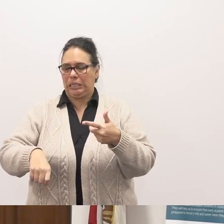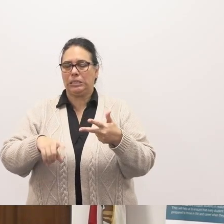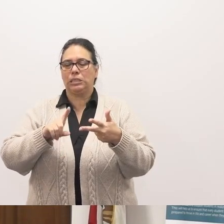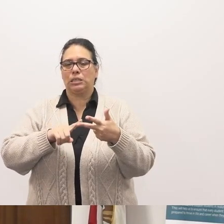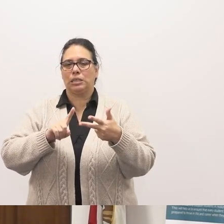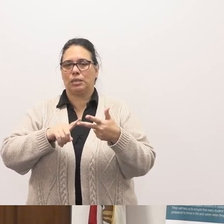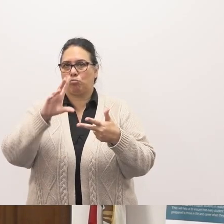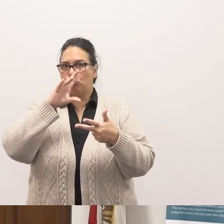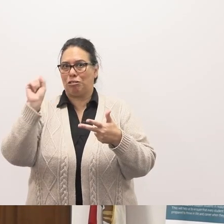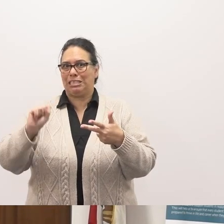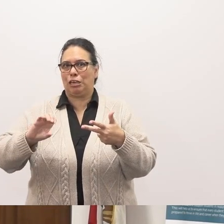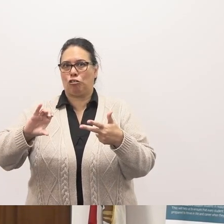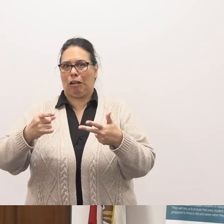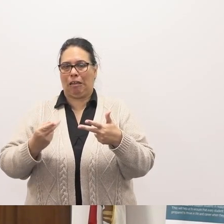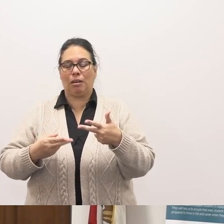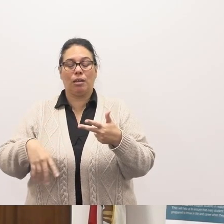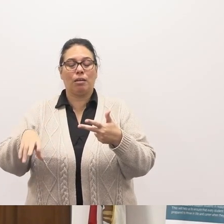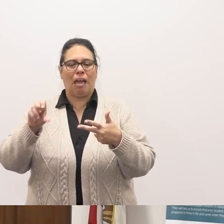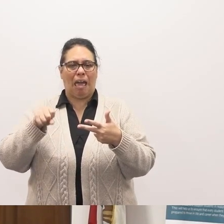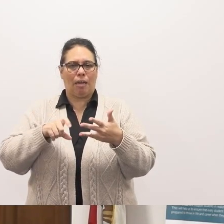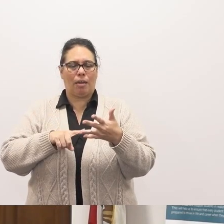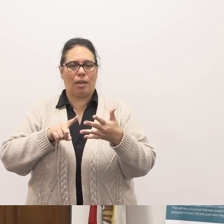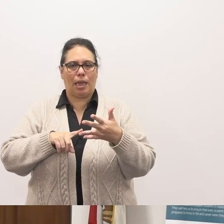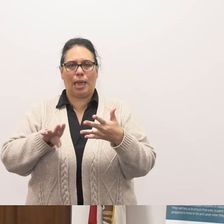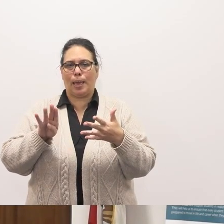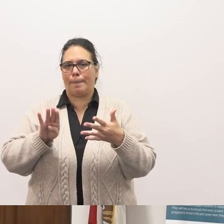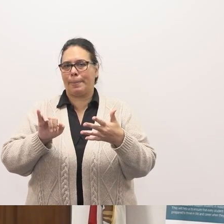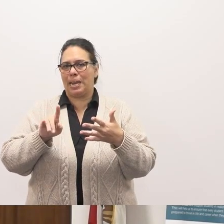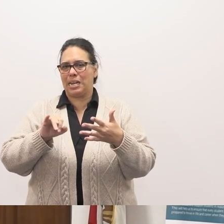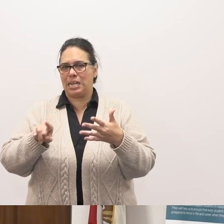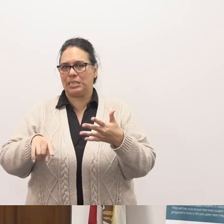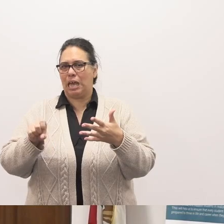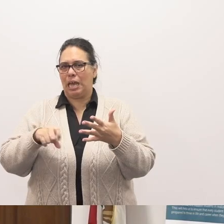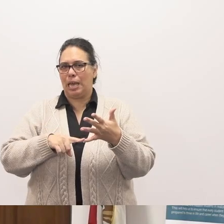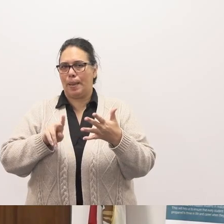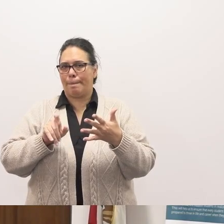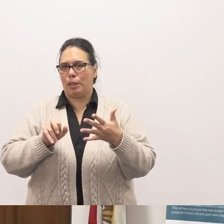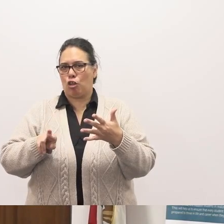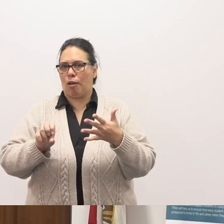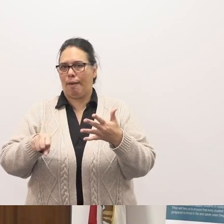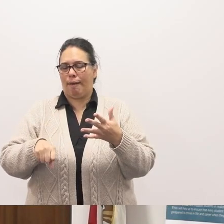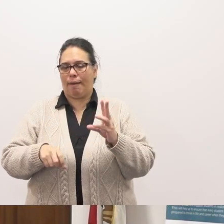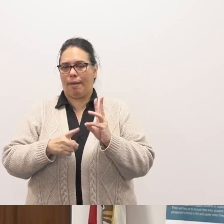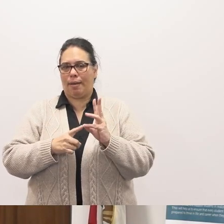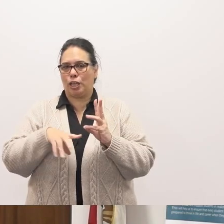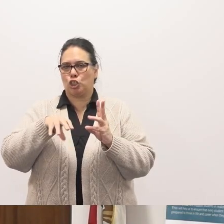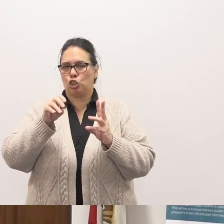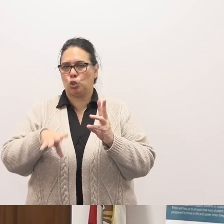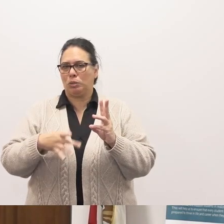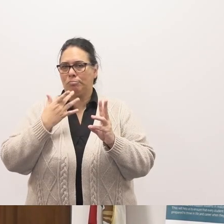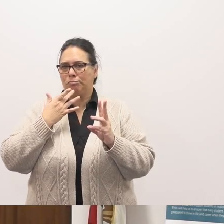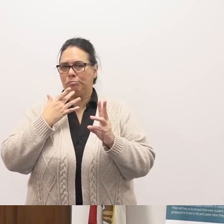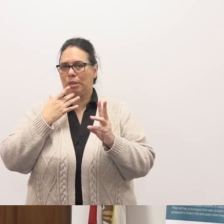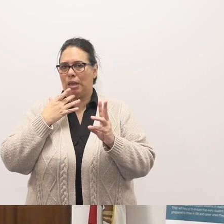President Craighead? - Aye. Member Benitez? - Aye. Member Miller? - Aye. And student member Arroyo, preferential vote?